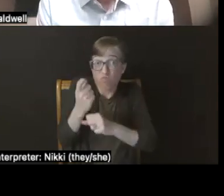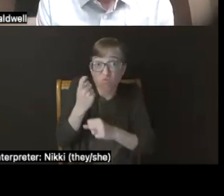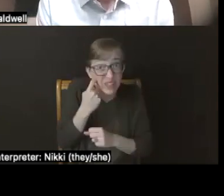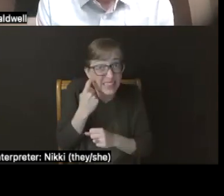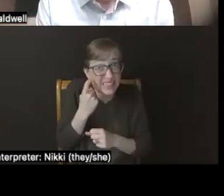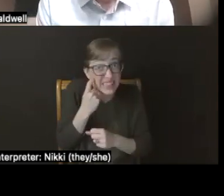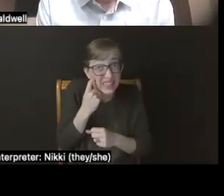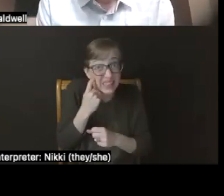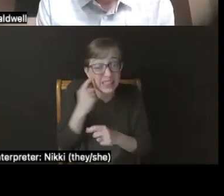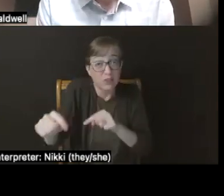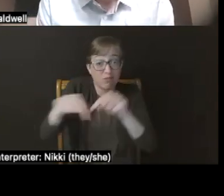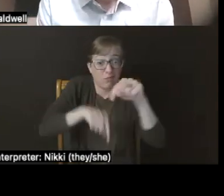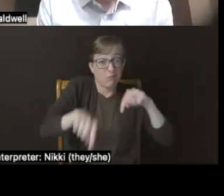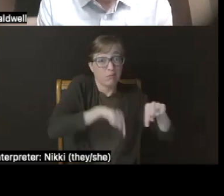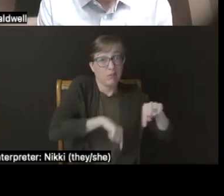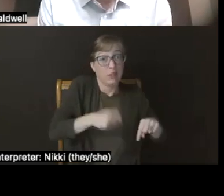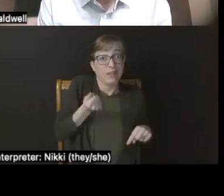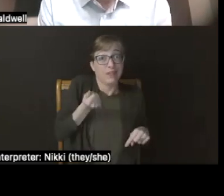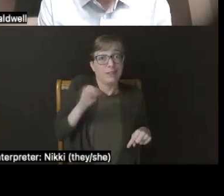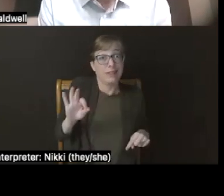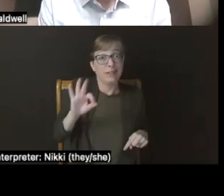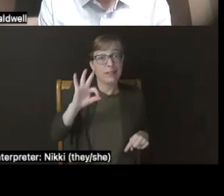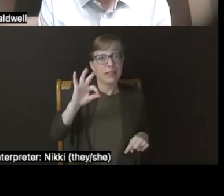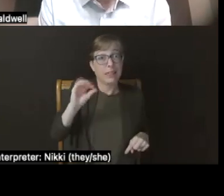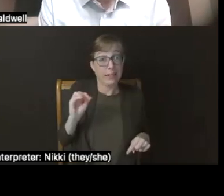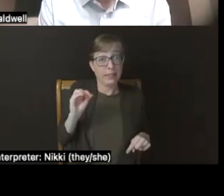when the Americans With Disabilities Act was passed,